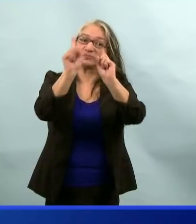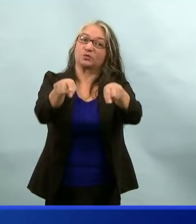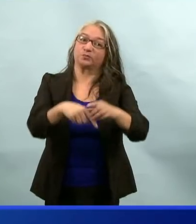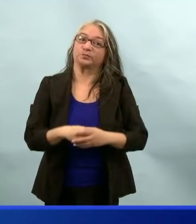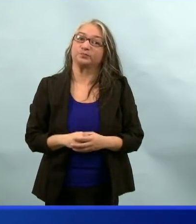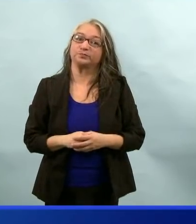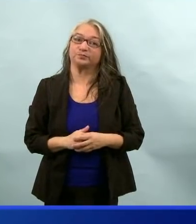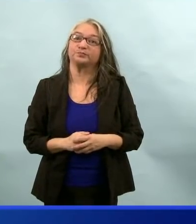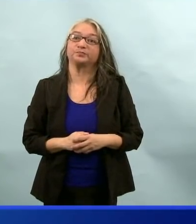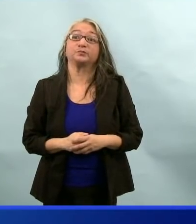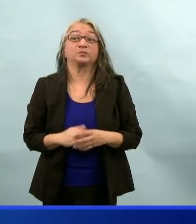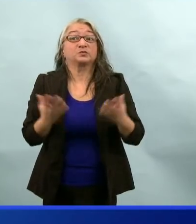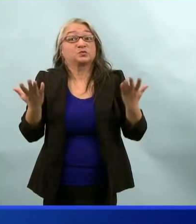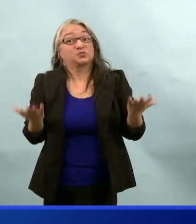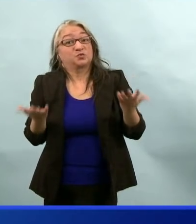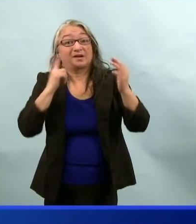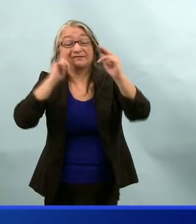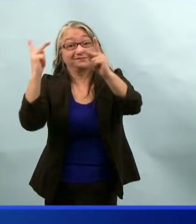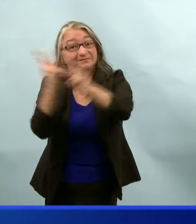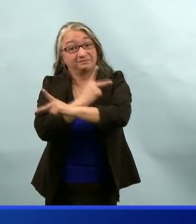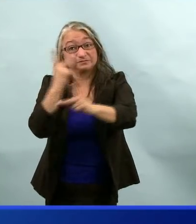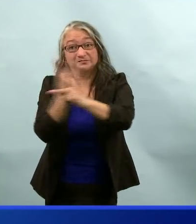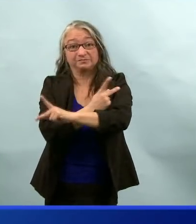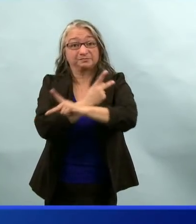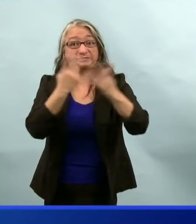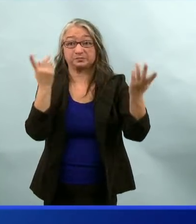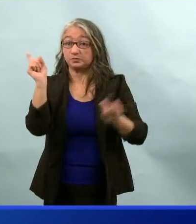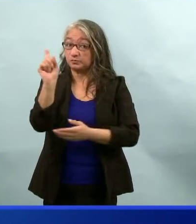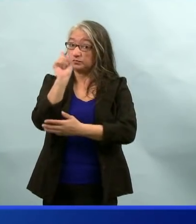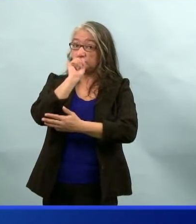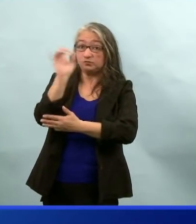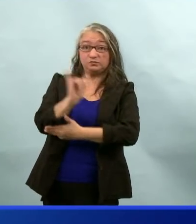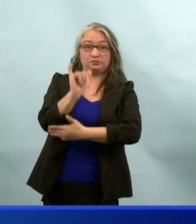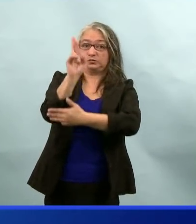understand that risk as well and be aware of that risk and again when you know we're going to review